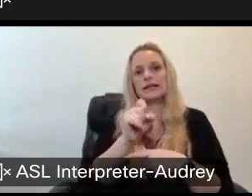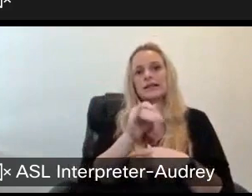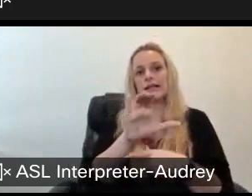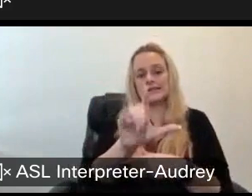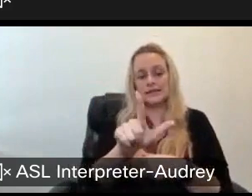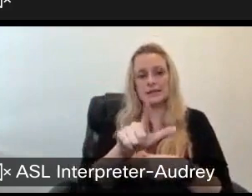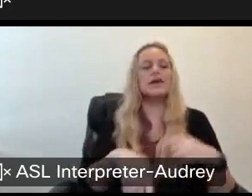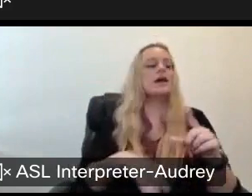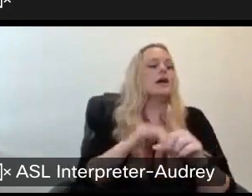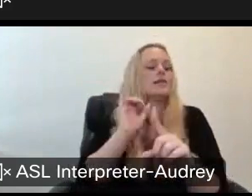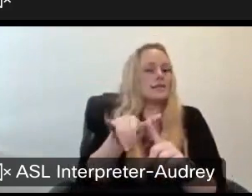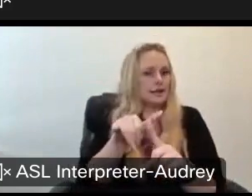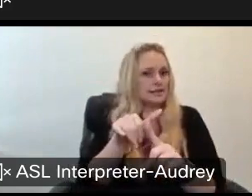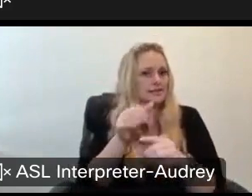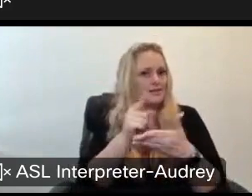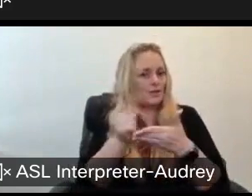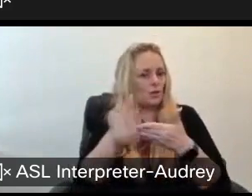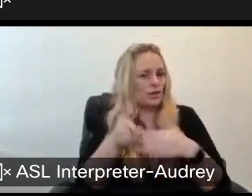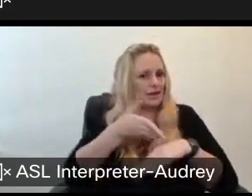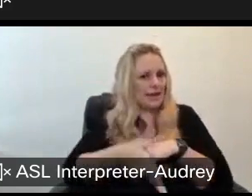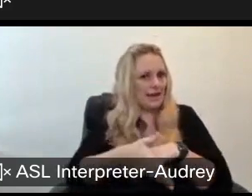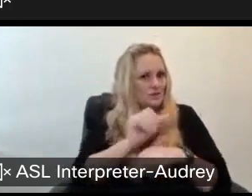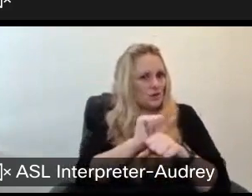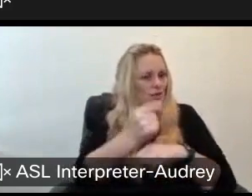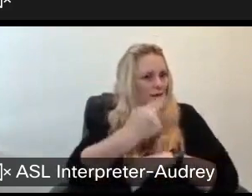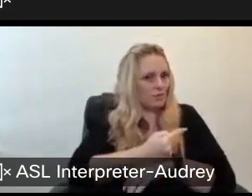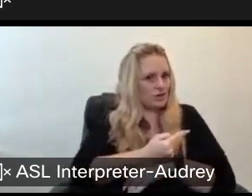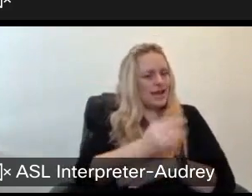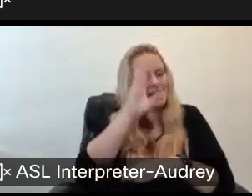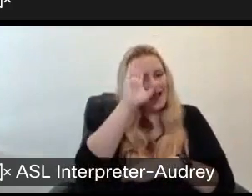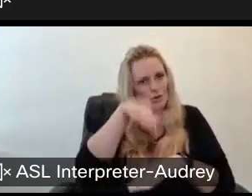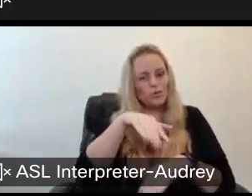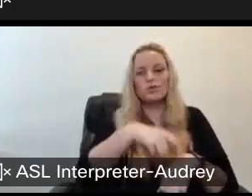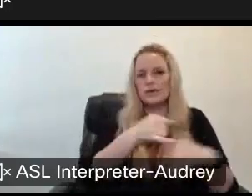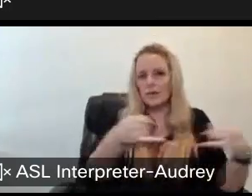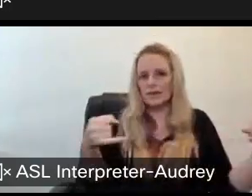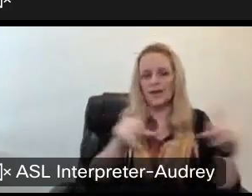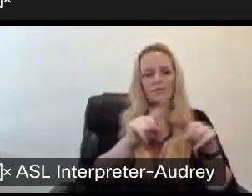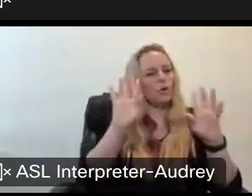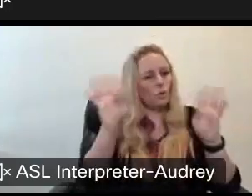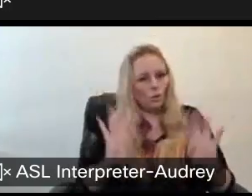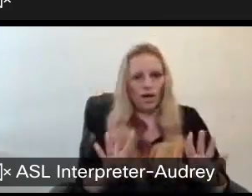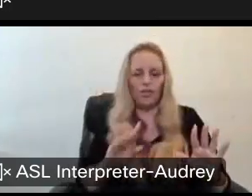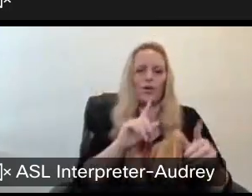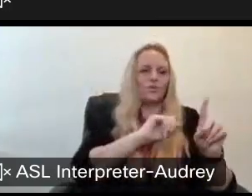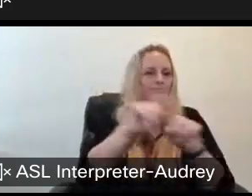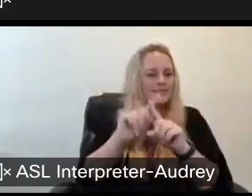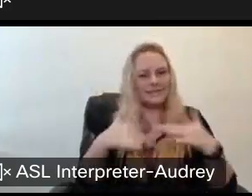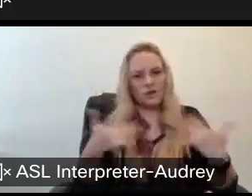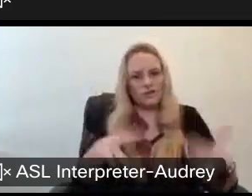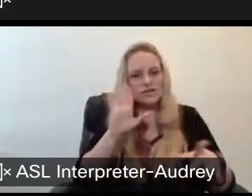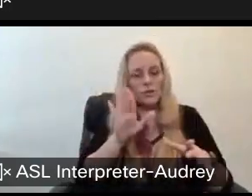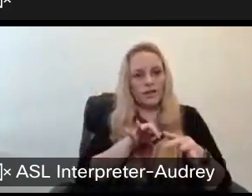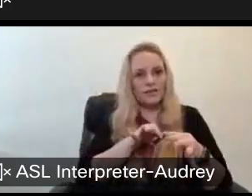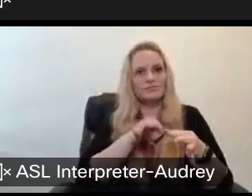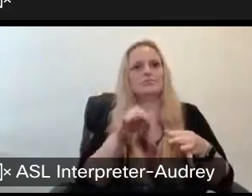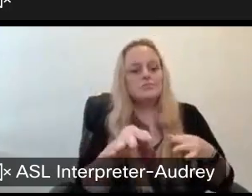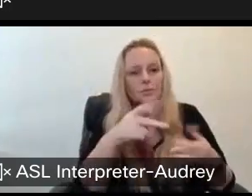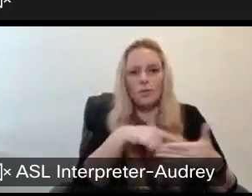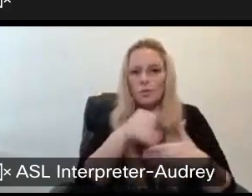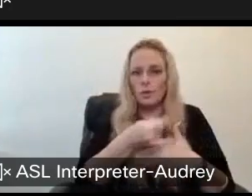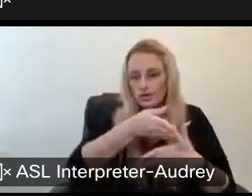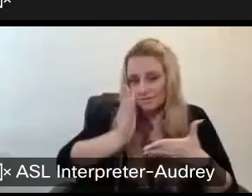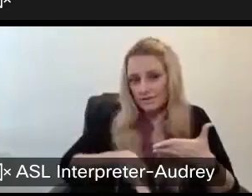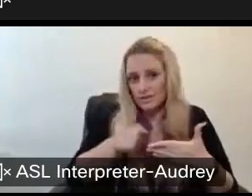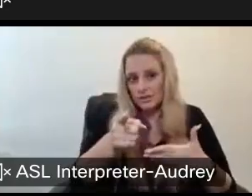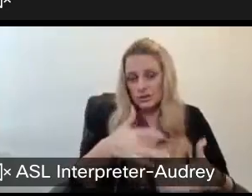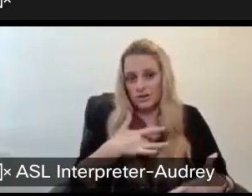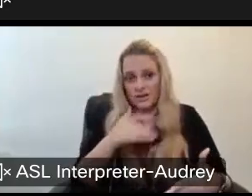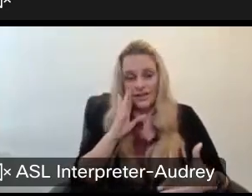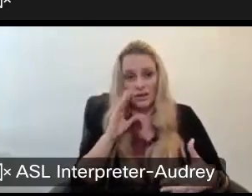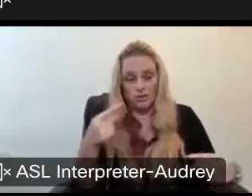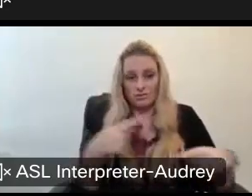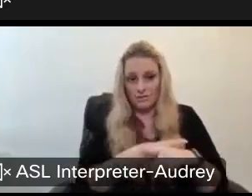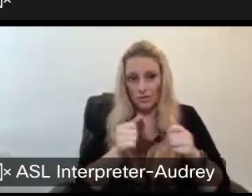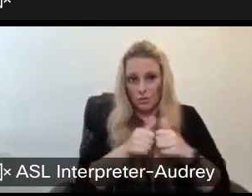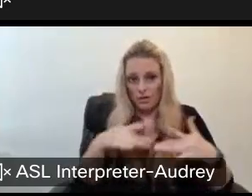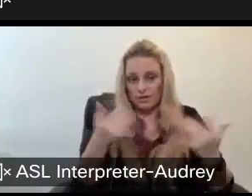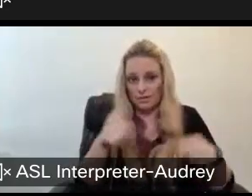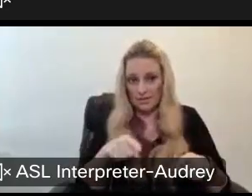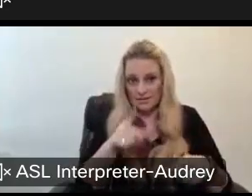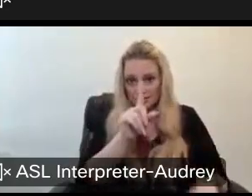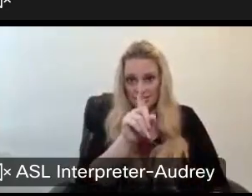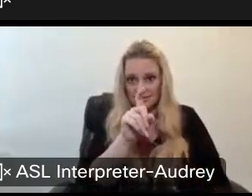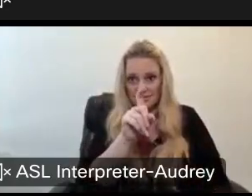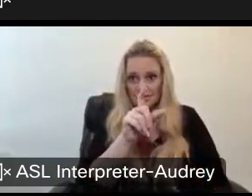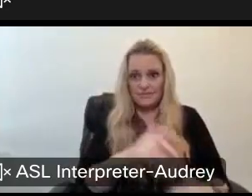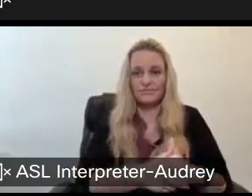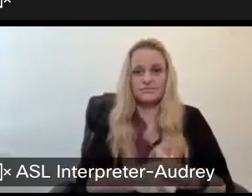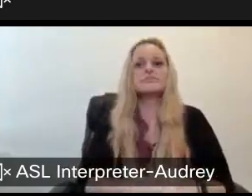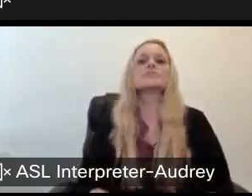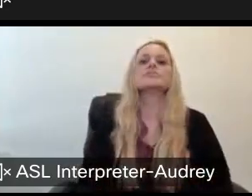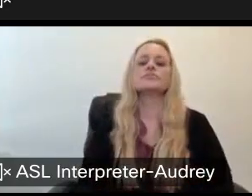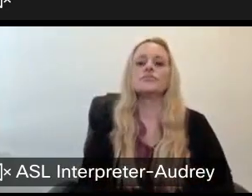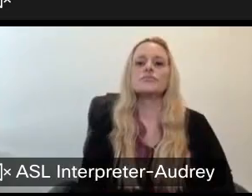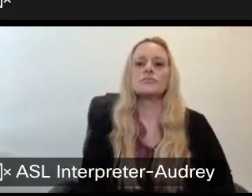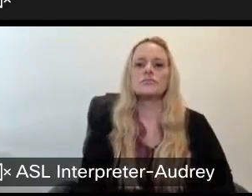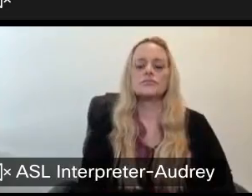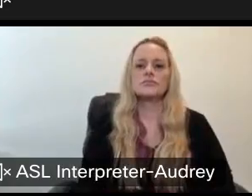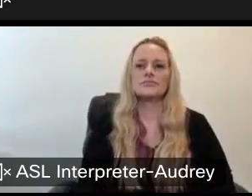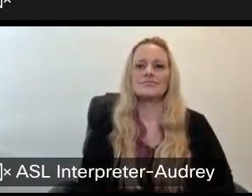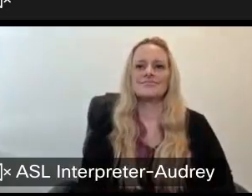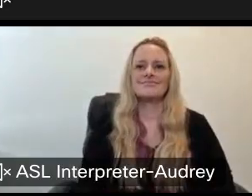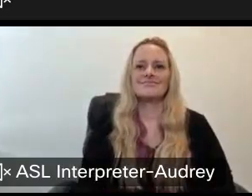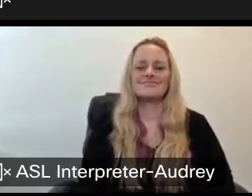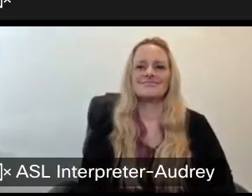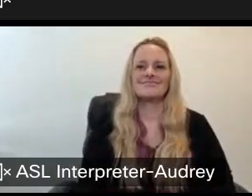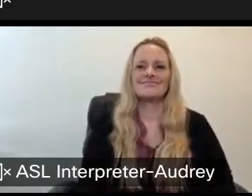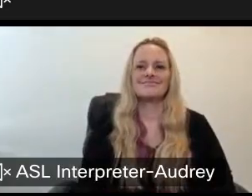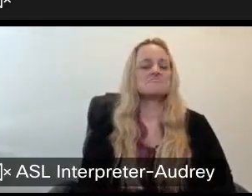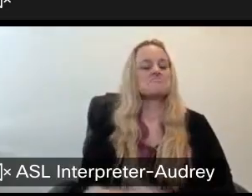I know about your time frame, also know about weather and other things that will impede the project. Do you foresee that event being an issue that we should concern ourselves with? No, I I I don't see an issue.